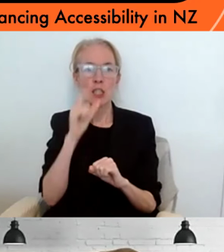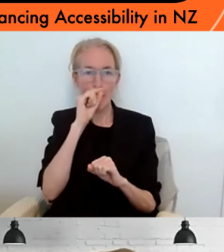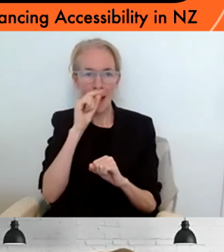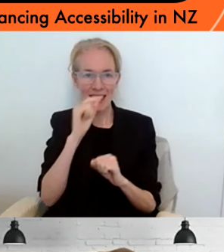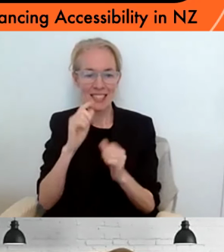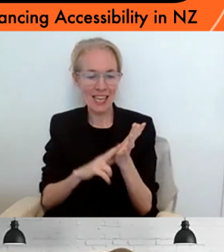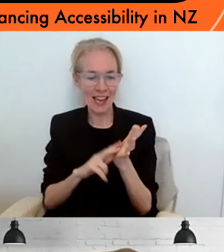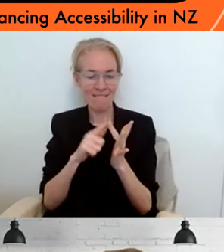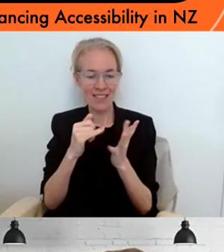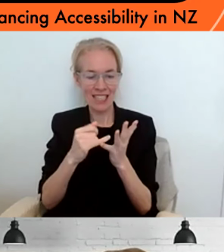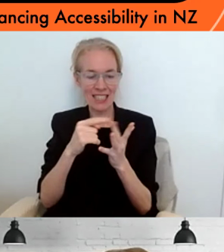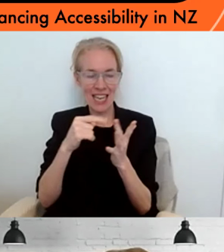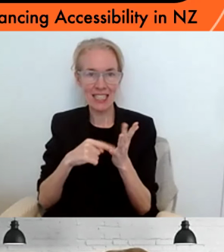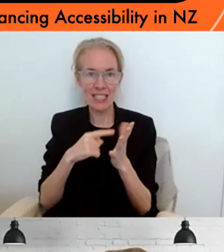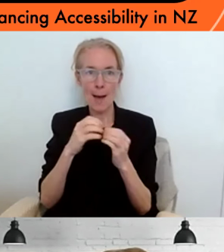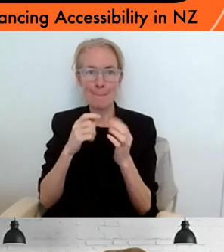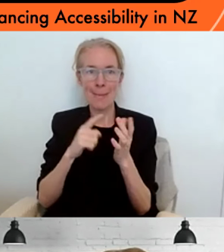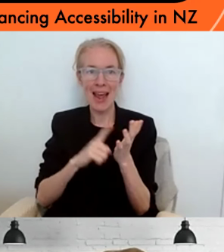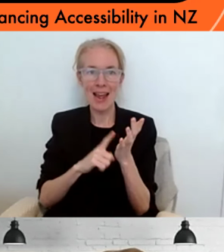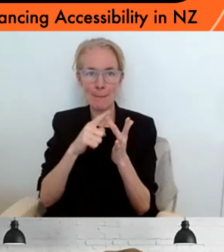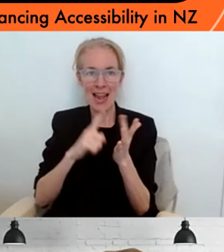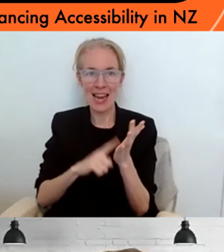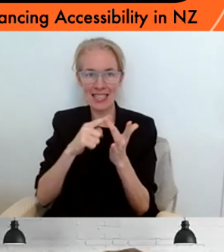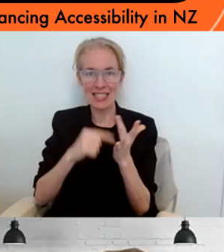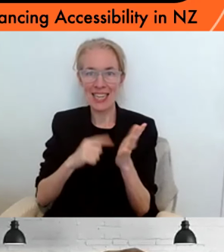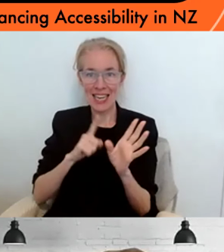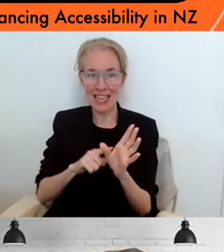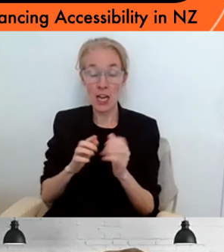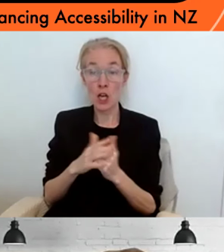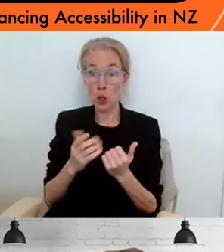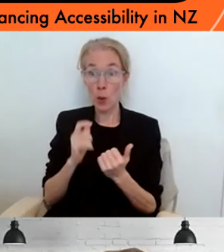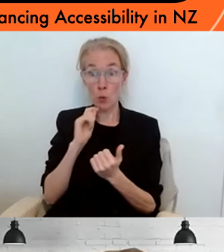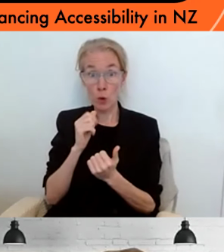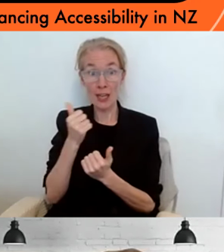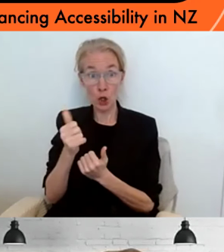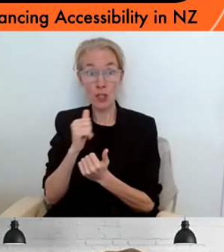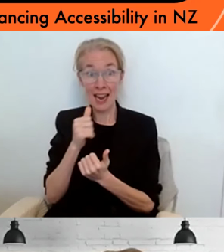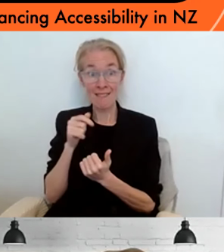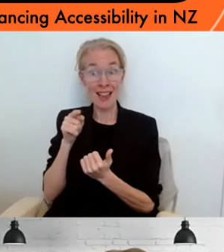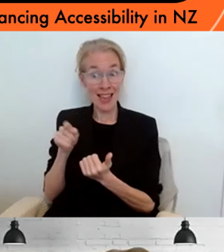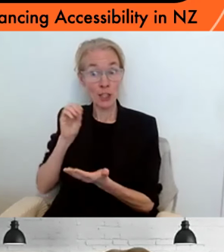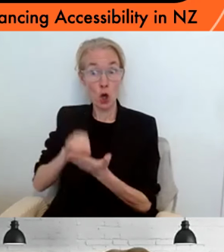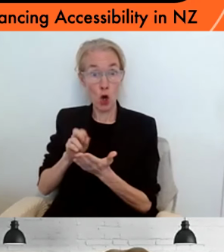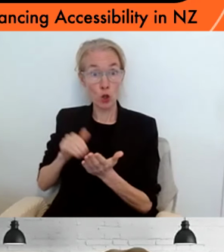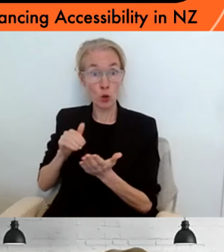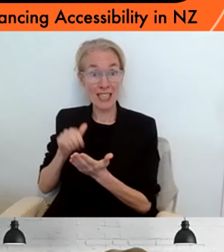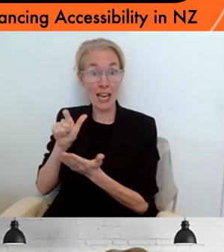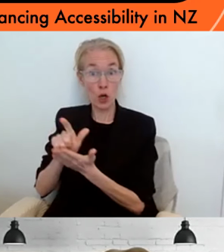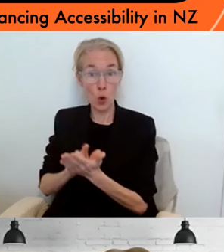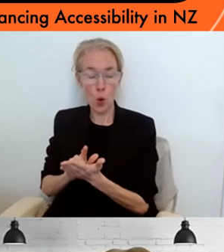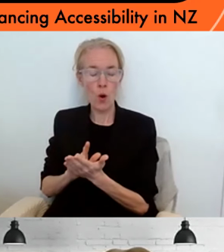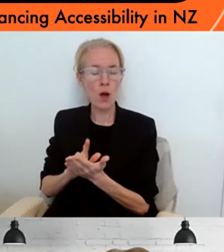It would be good if that came through, but I think the legislation is not going to be the panacea in terms of actually dealing with